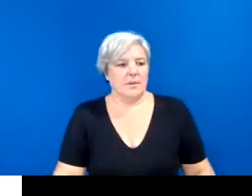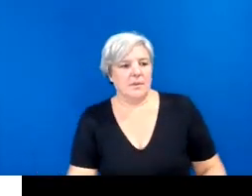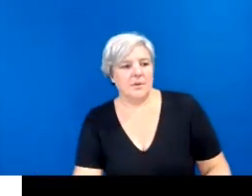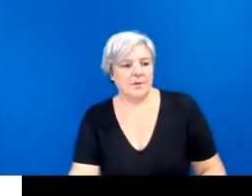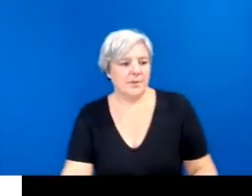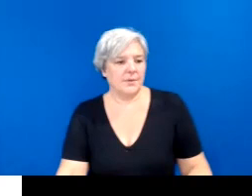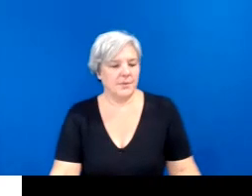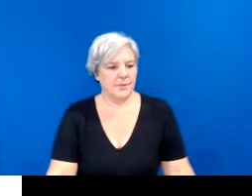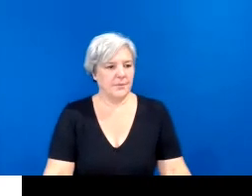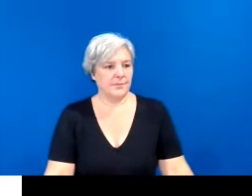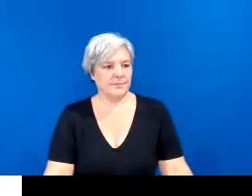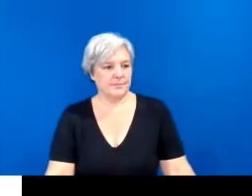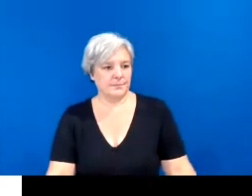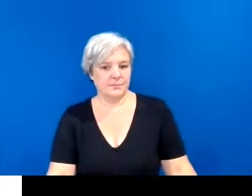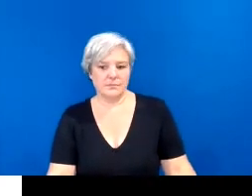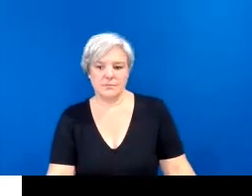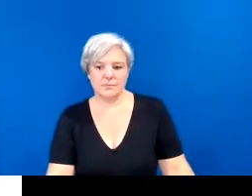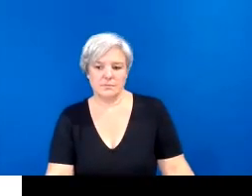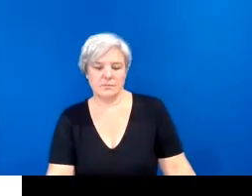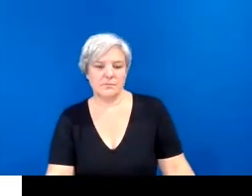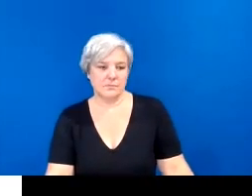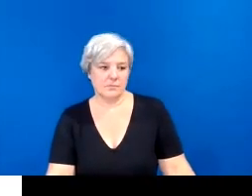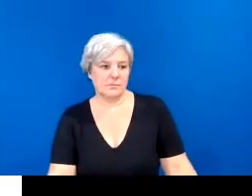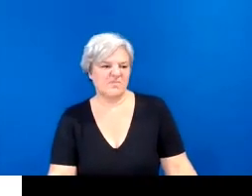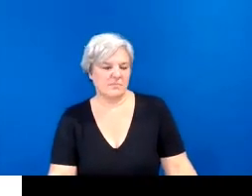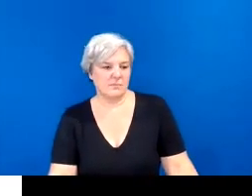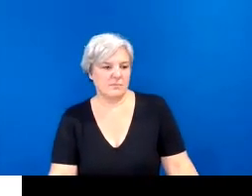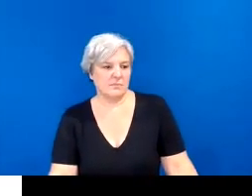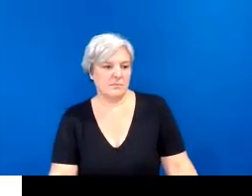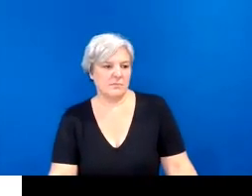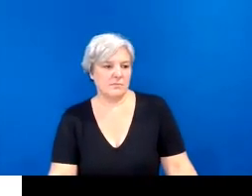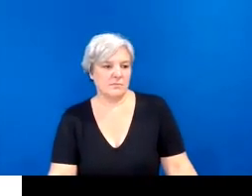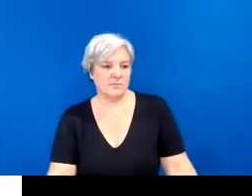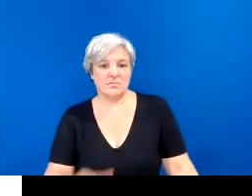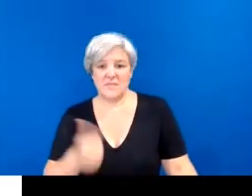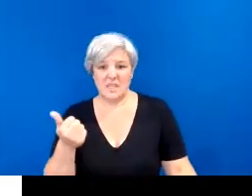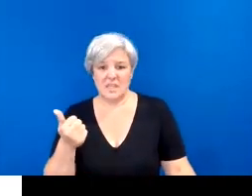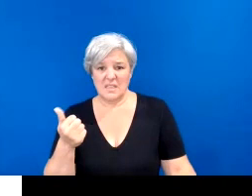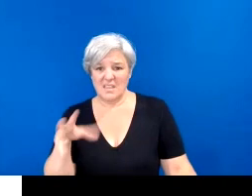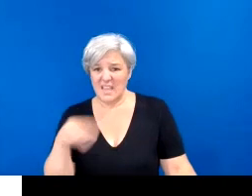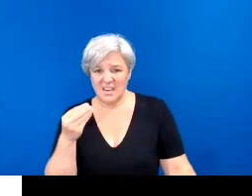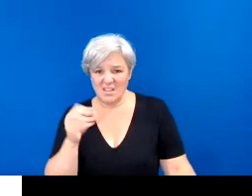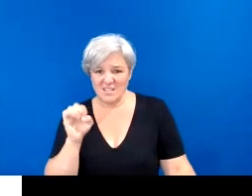or for. Anything about Oasis? Sally